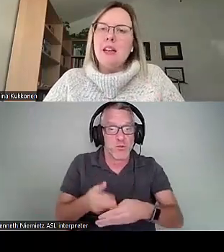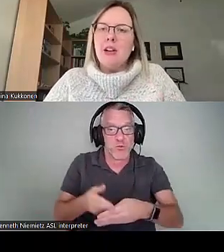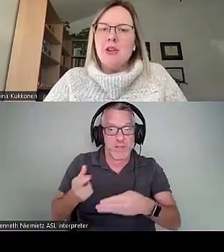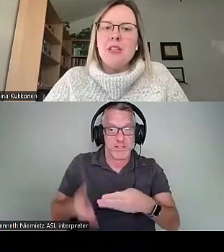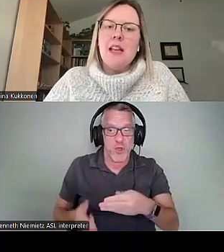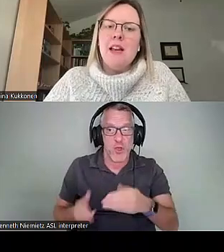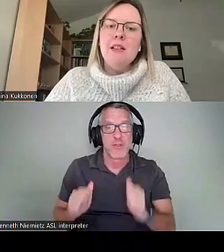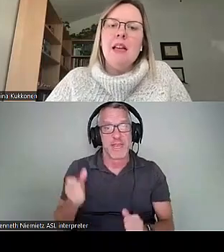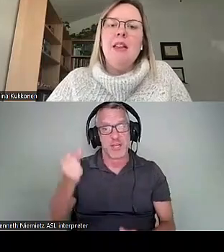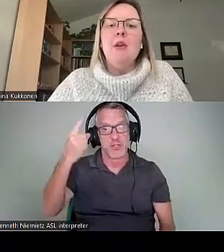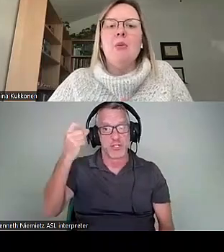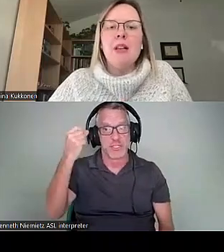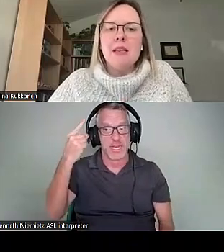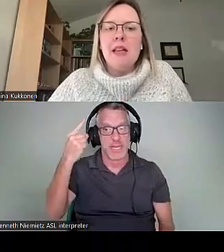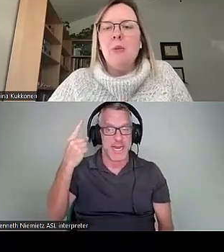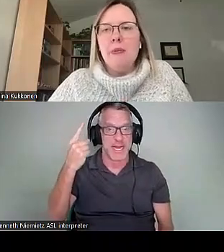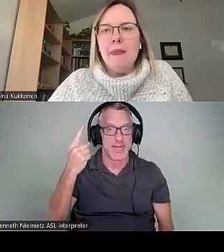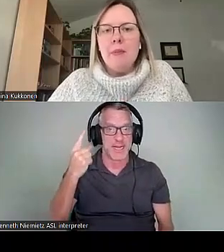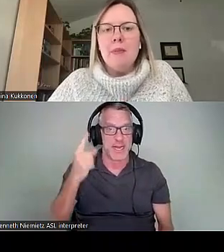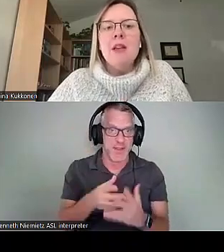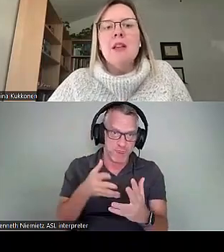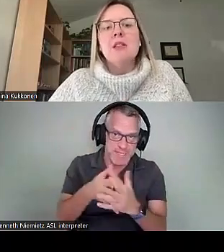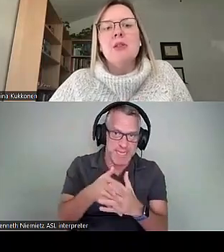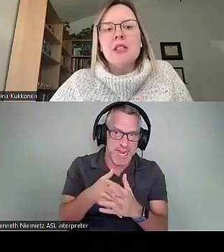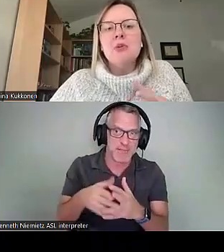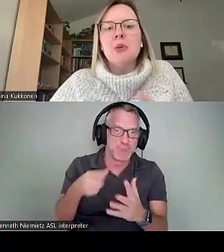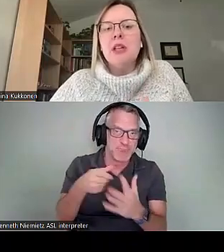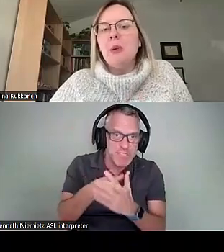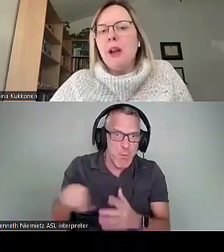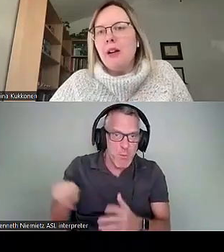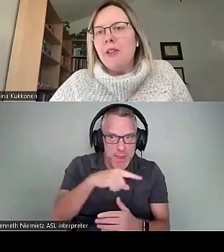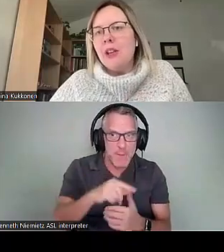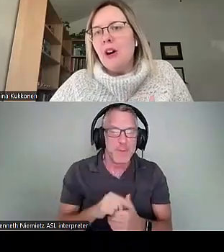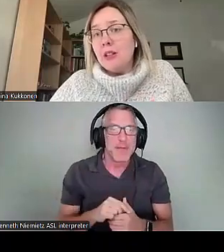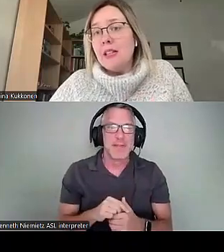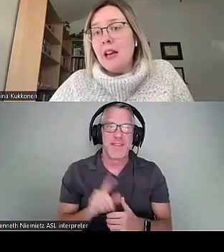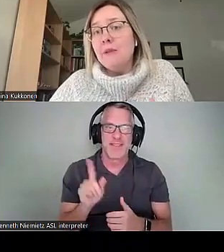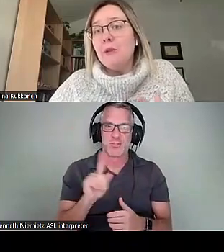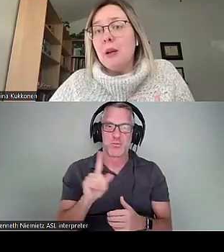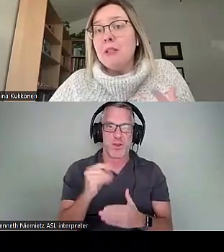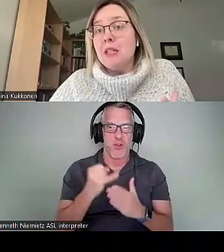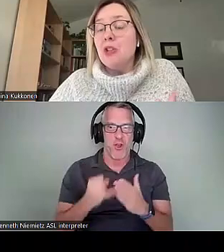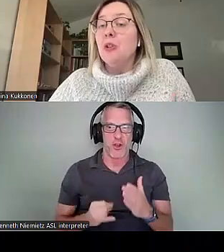can understand and that resonate with them. So this is really where the arts have great potential